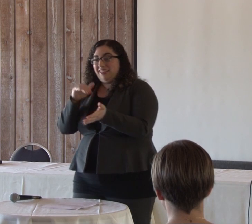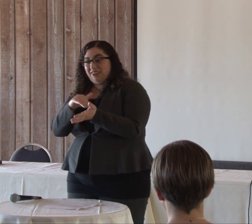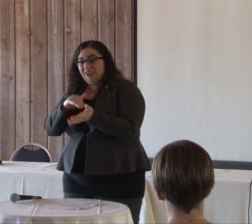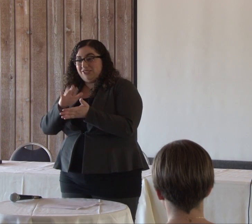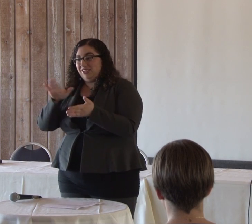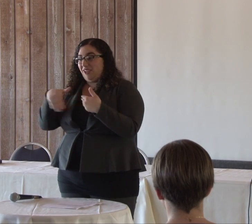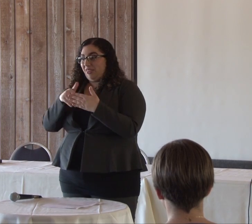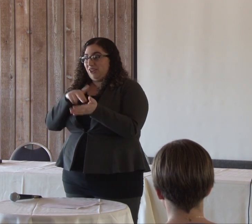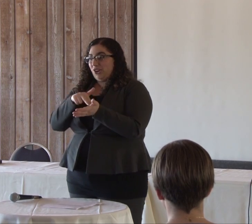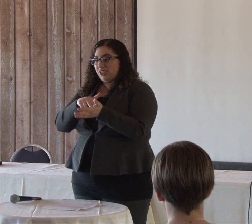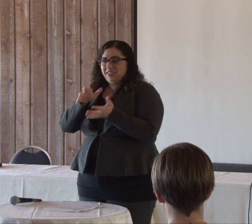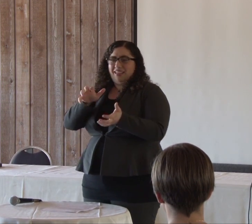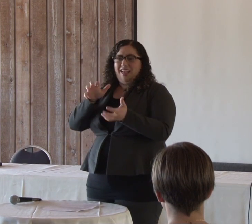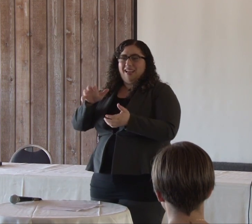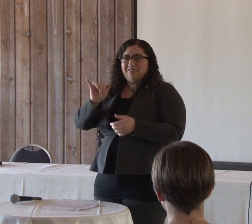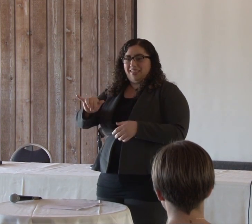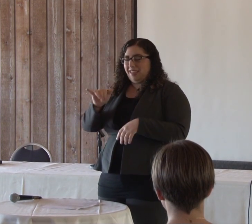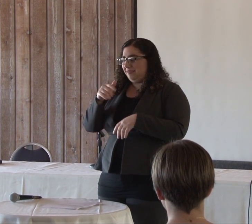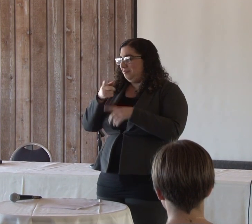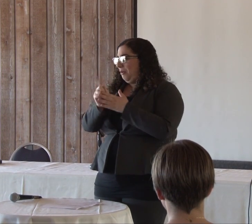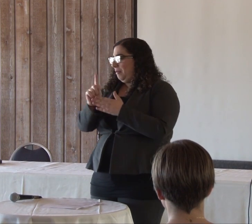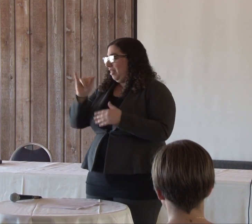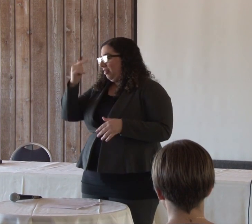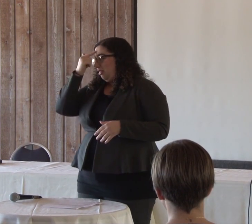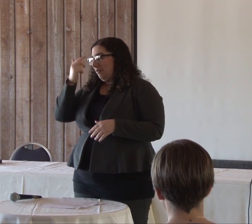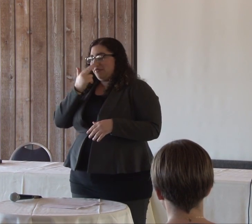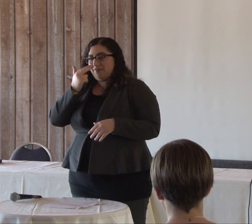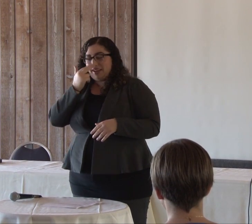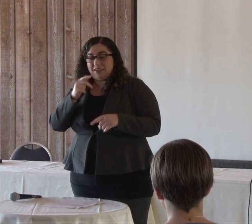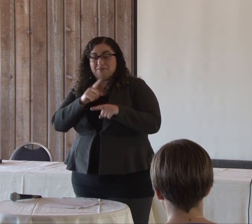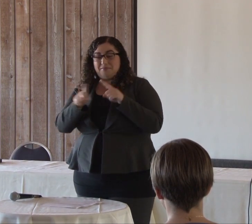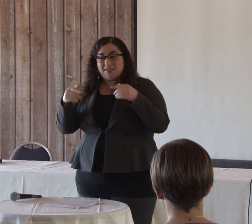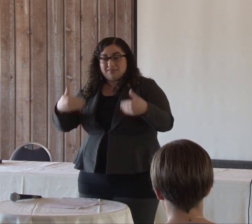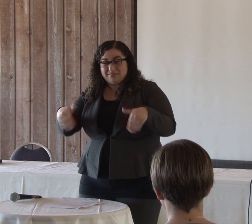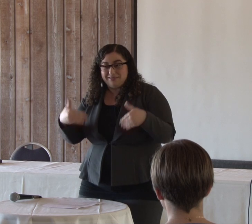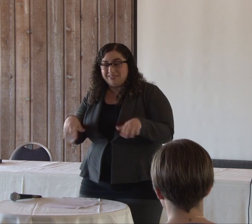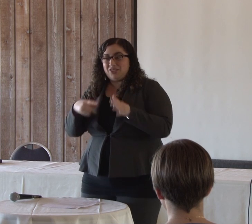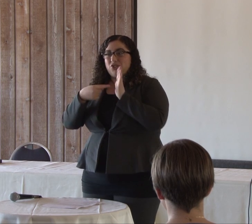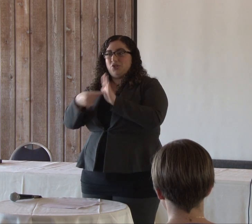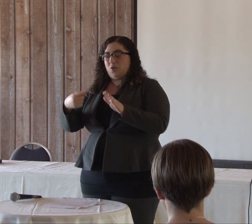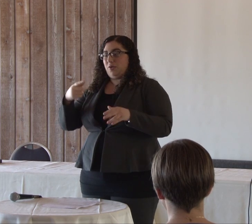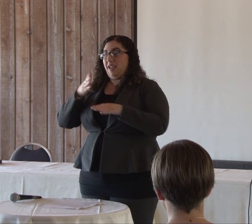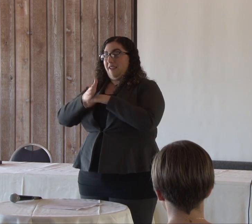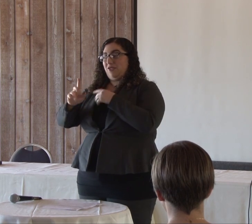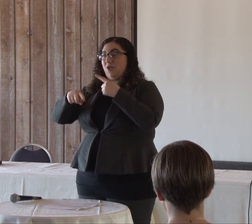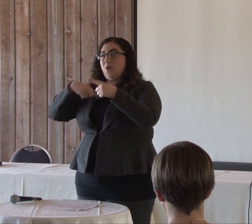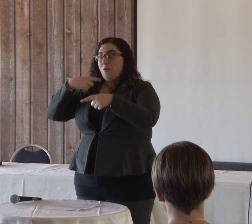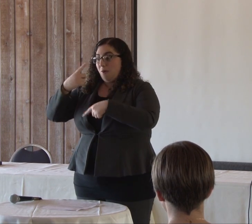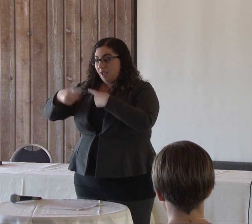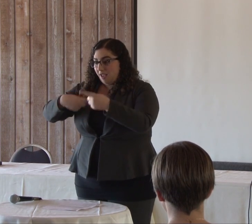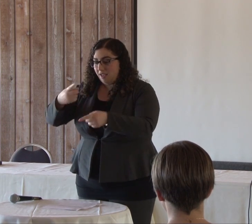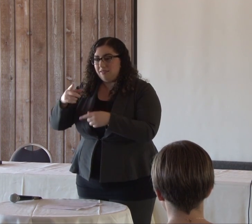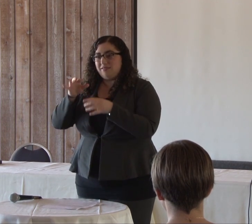to try to walk even faster. And all the Interpreters and doctors and nurses